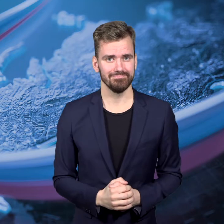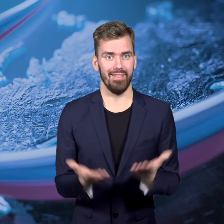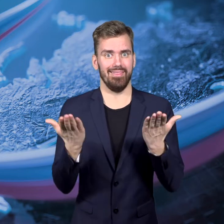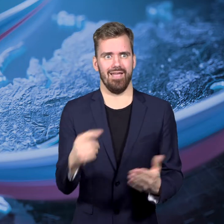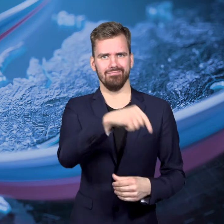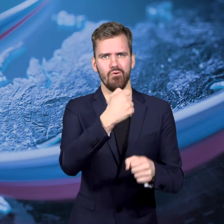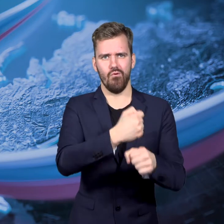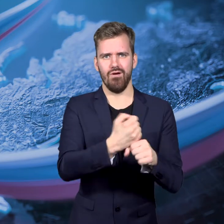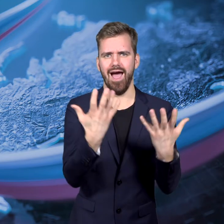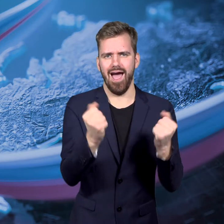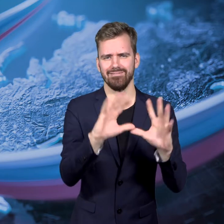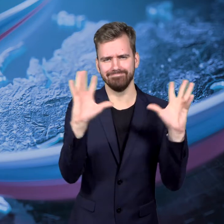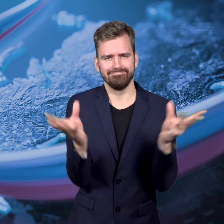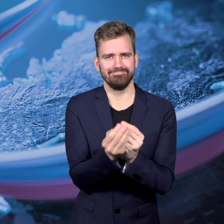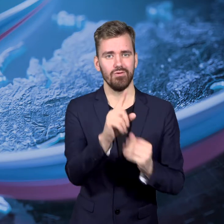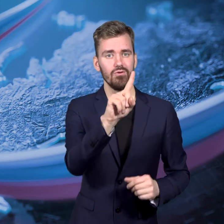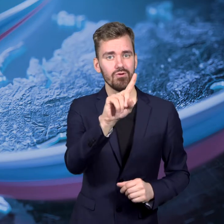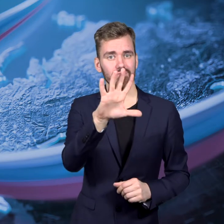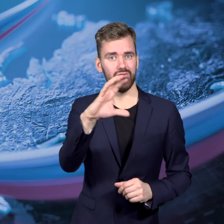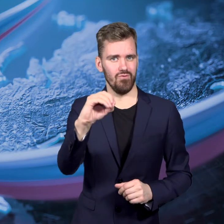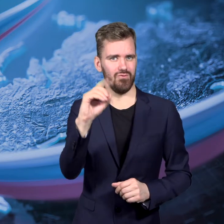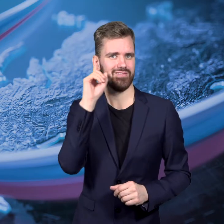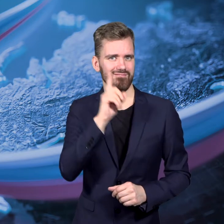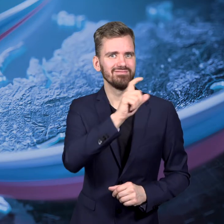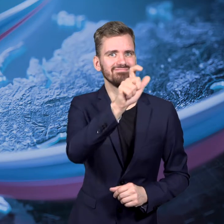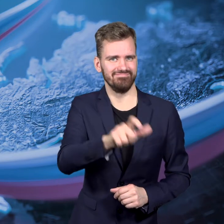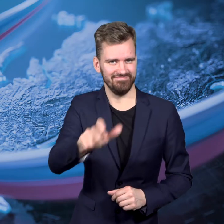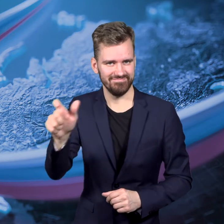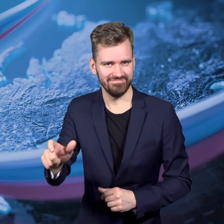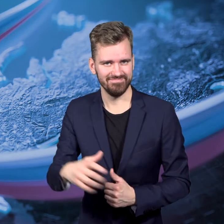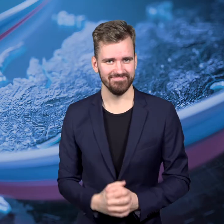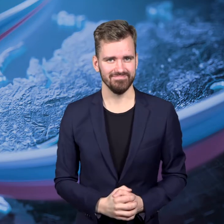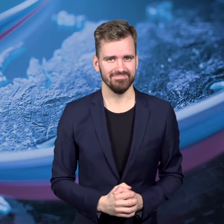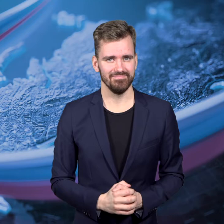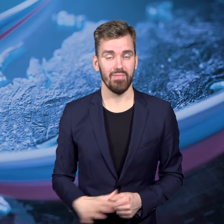Now 150 people have been employed.